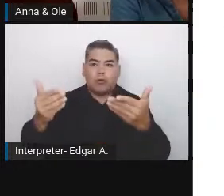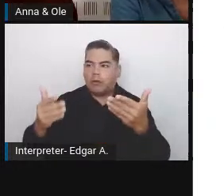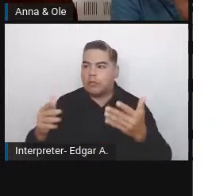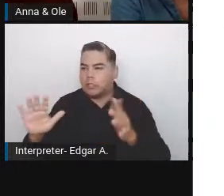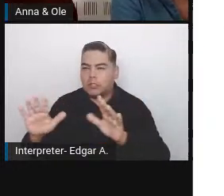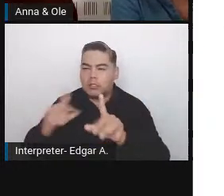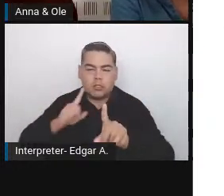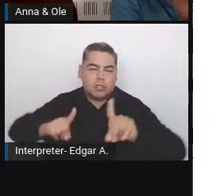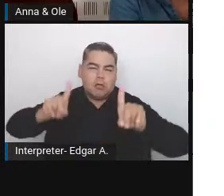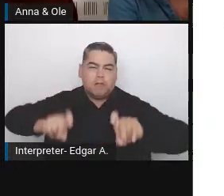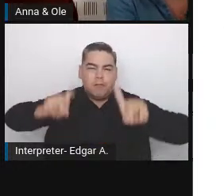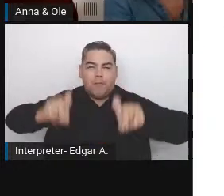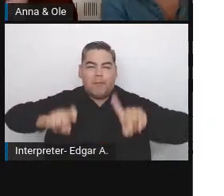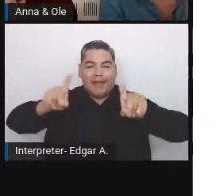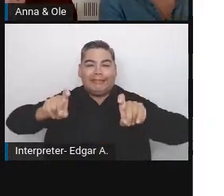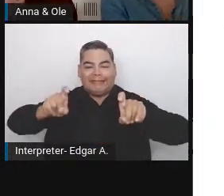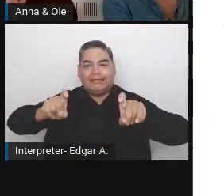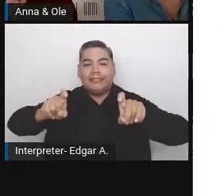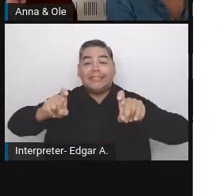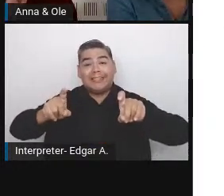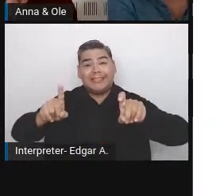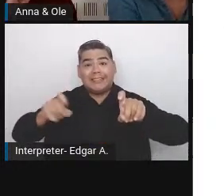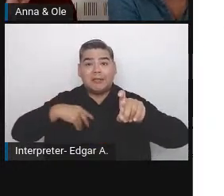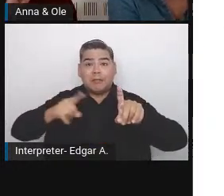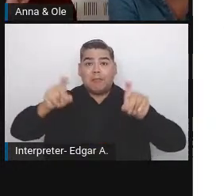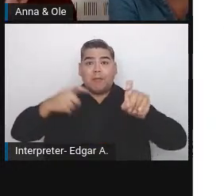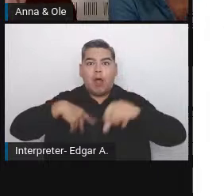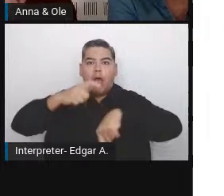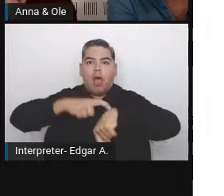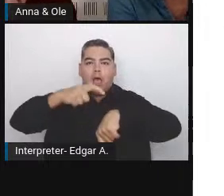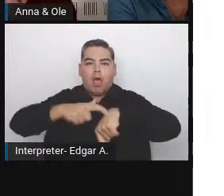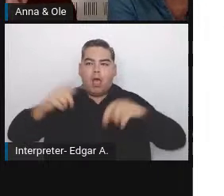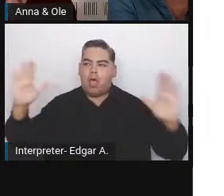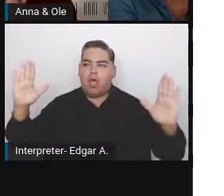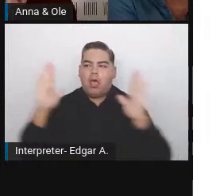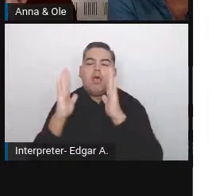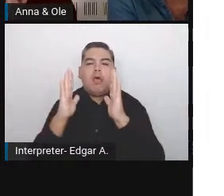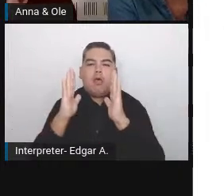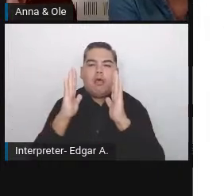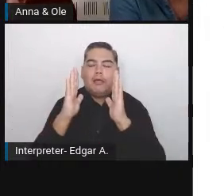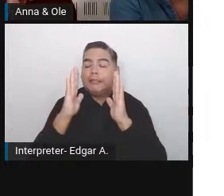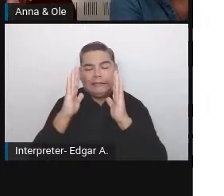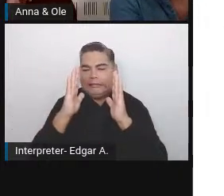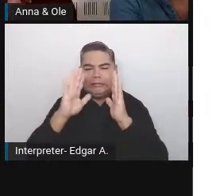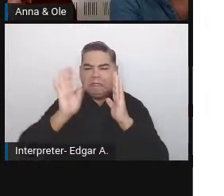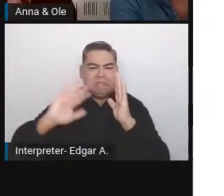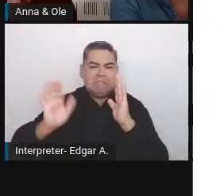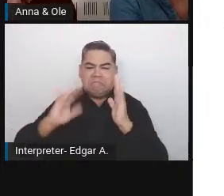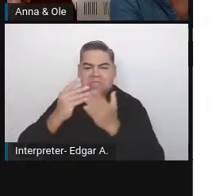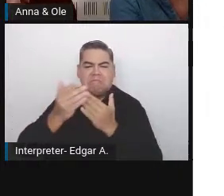content and design as well. So we went to the part where he actually wanted to test and test even though we had a